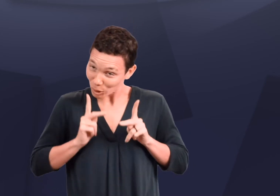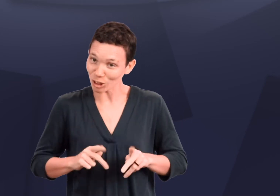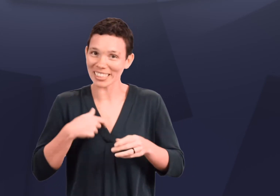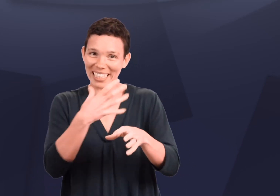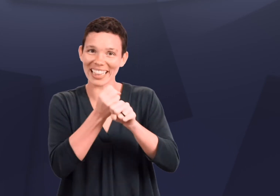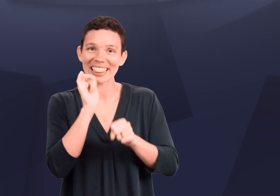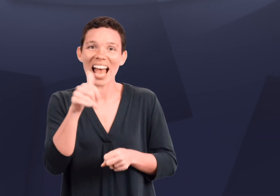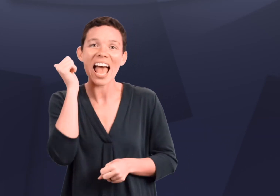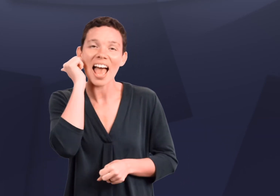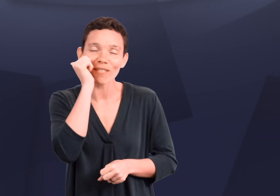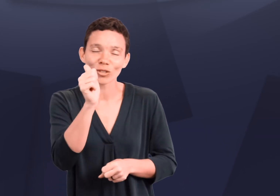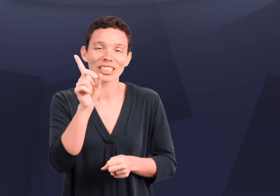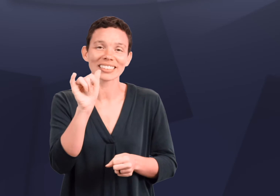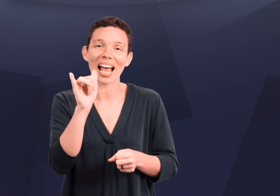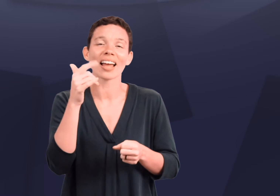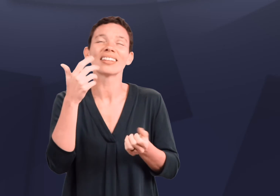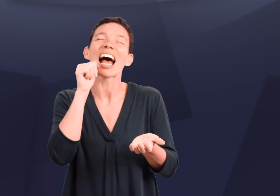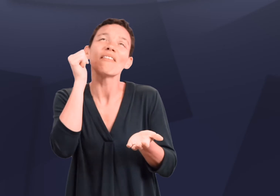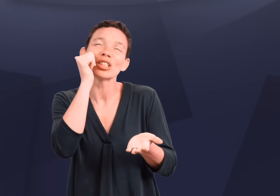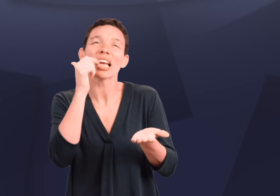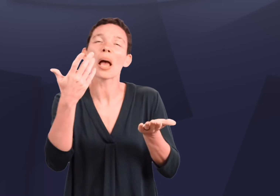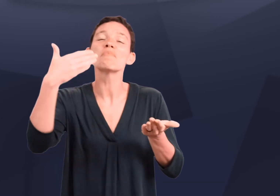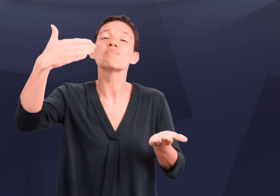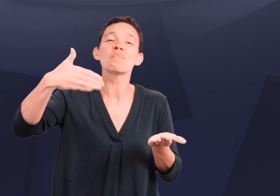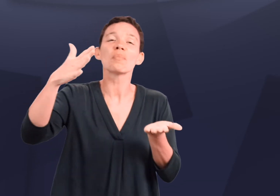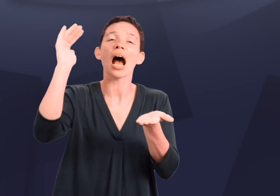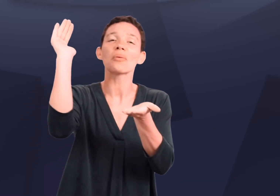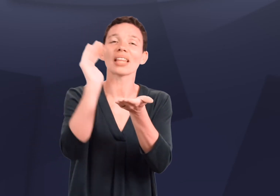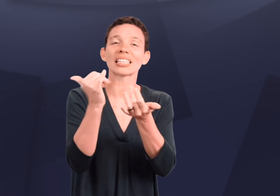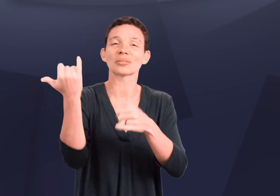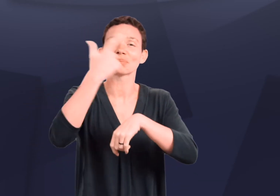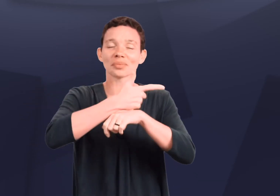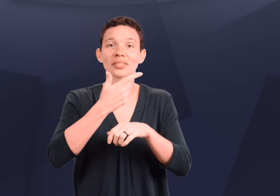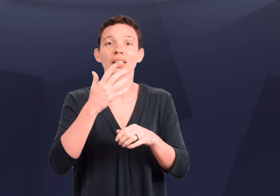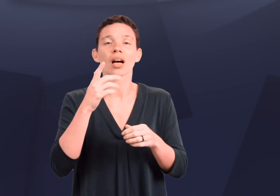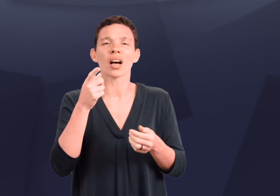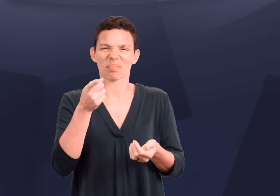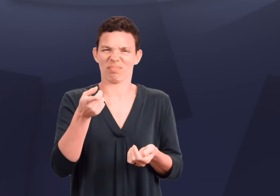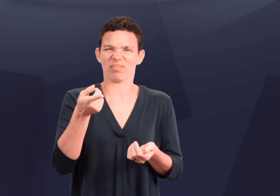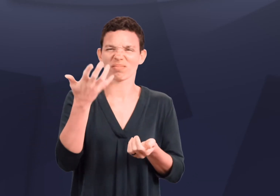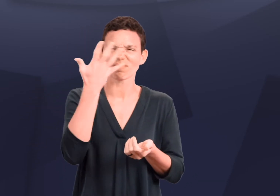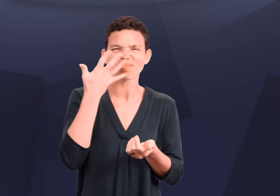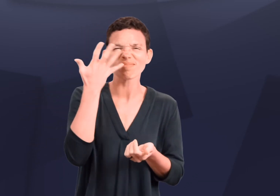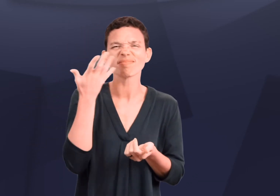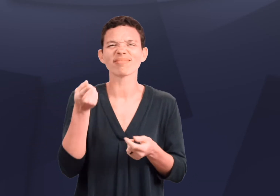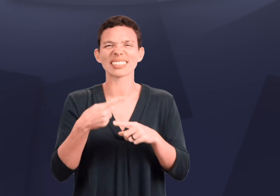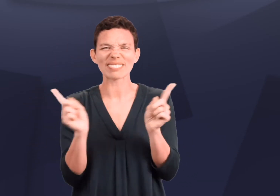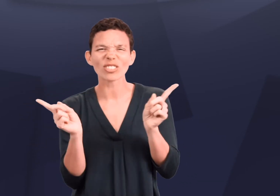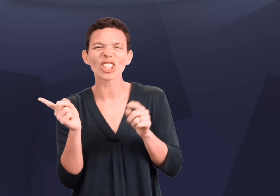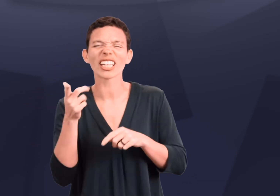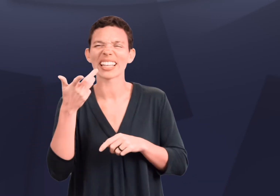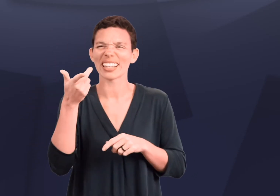So, where did you come from? I personally have heard this every day. These days, it's not as frequent as it used to be.